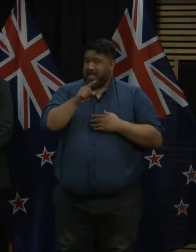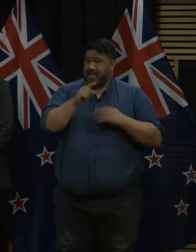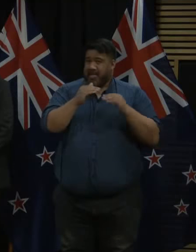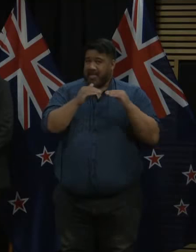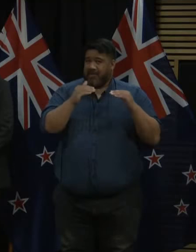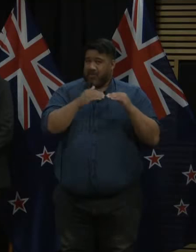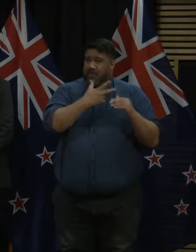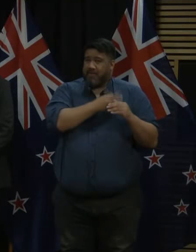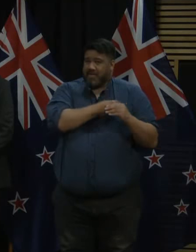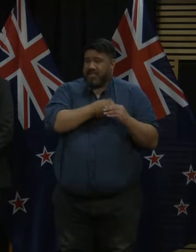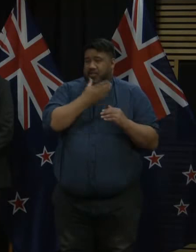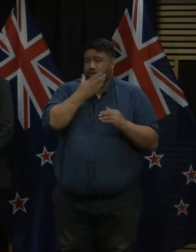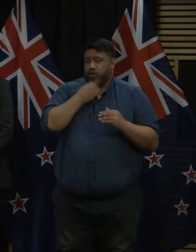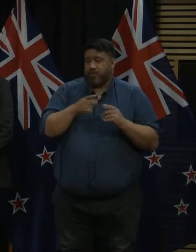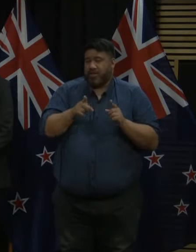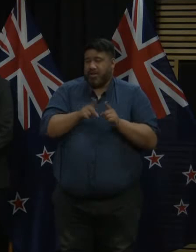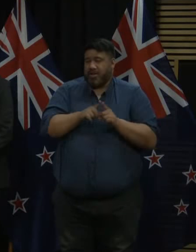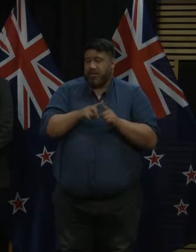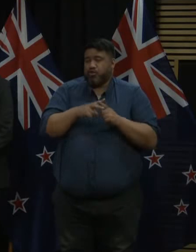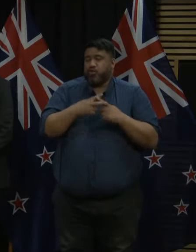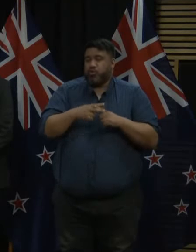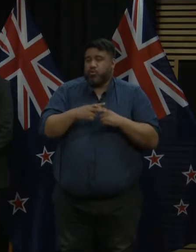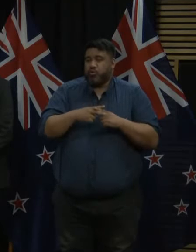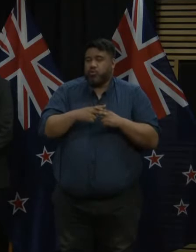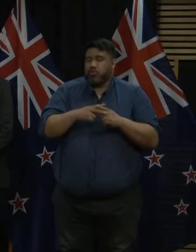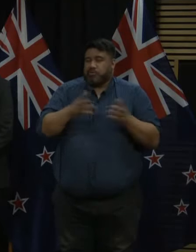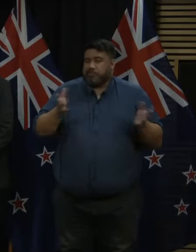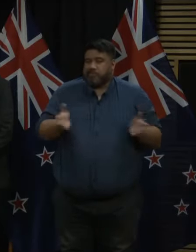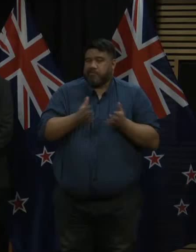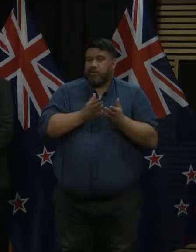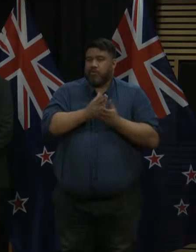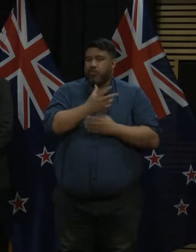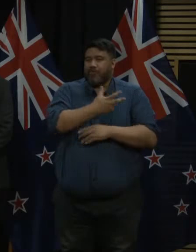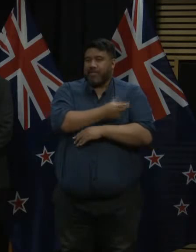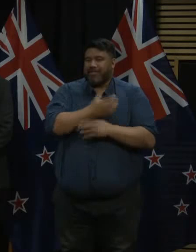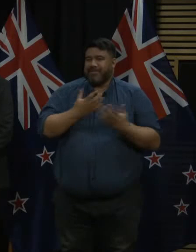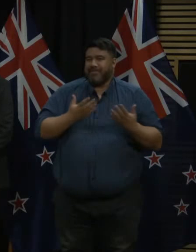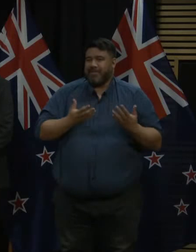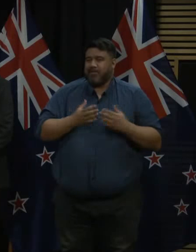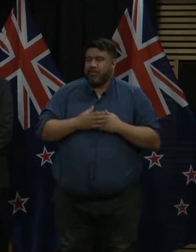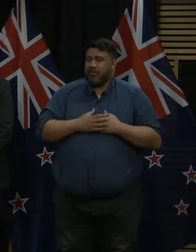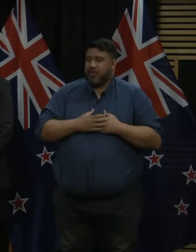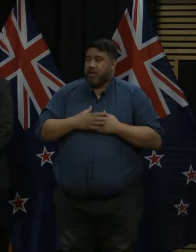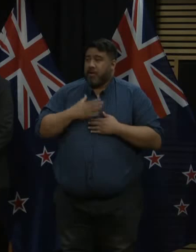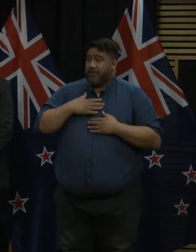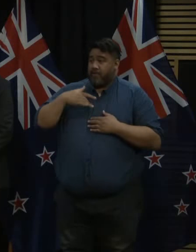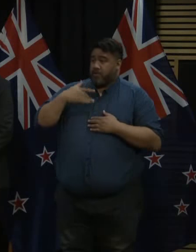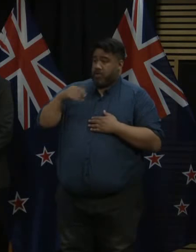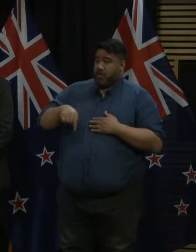passed, Henry will correct me on this, first doses for Germany. So you can see their level of vaccine, they are obviously using it as an additional tool